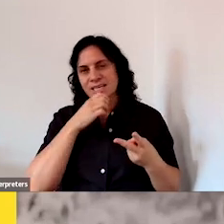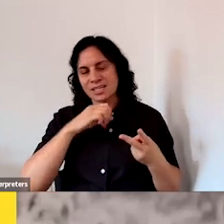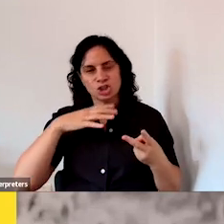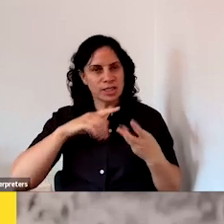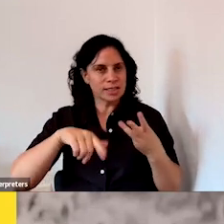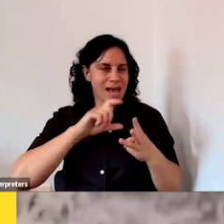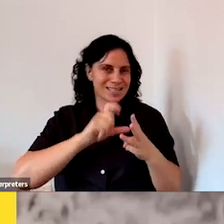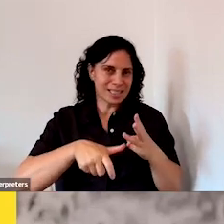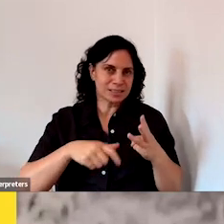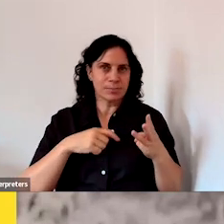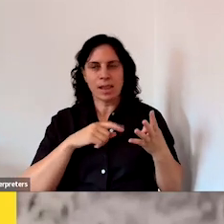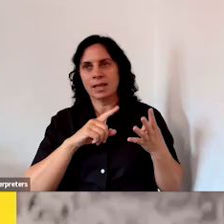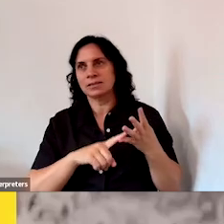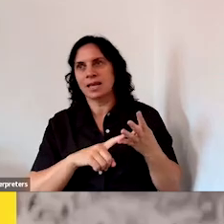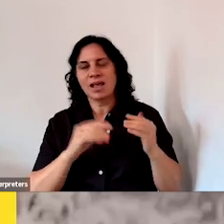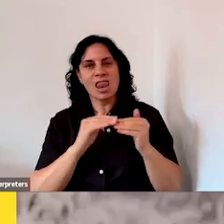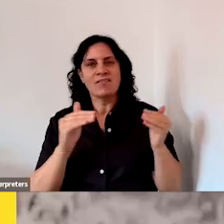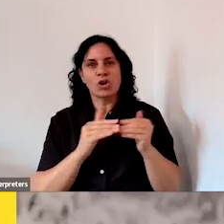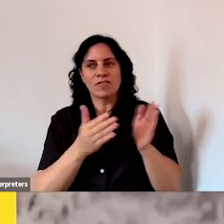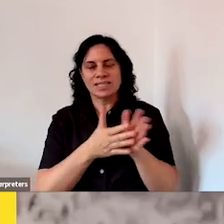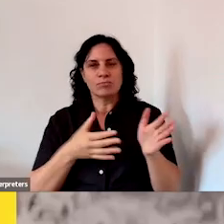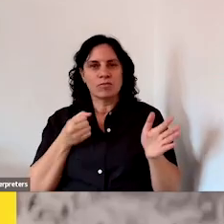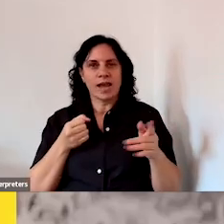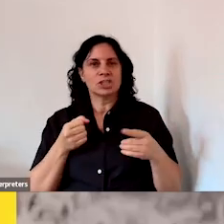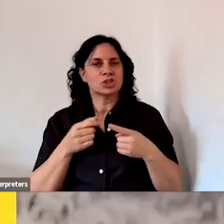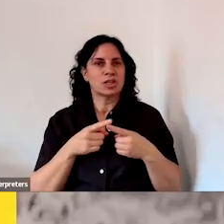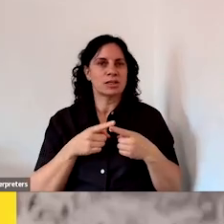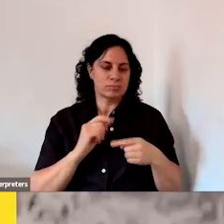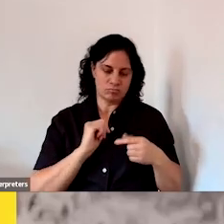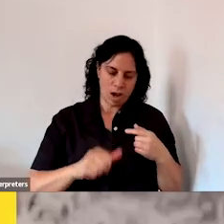area level deprivation, whether or not they lived in a rural urban setting,